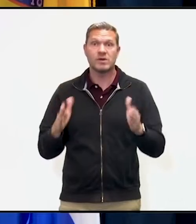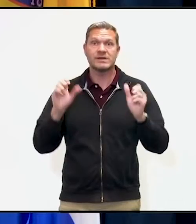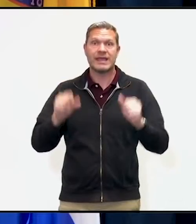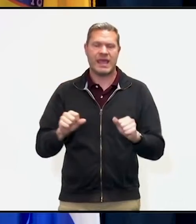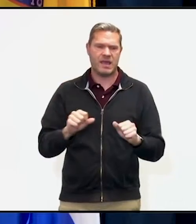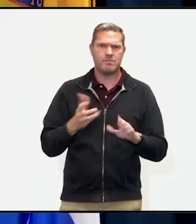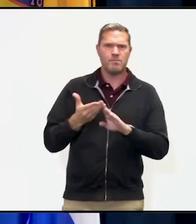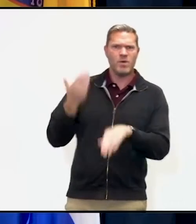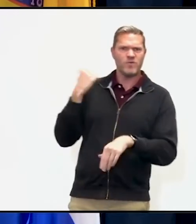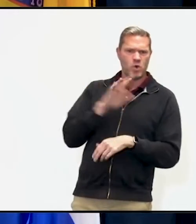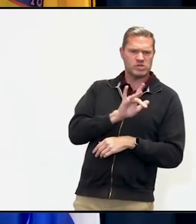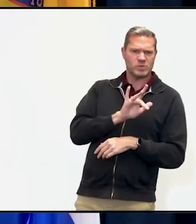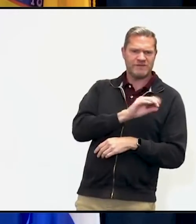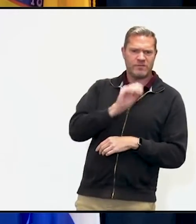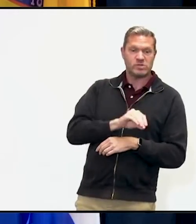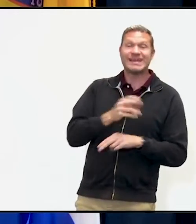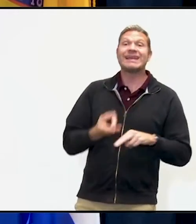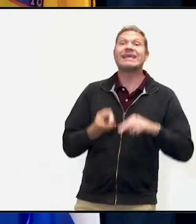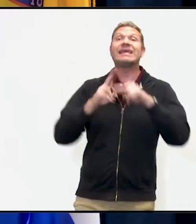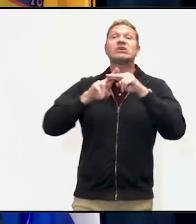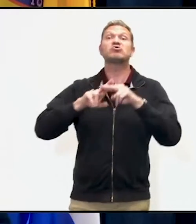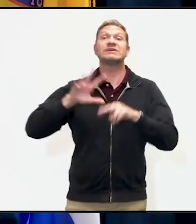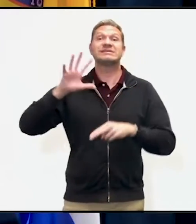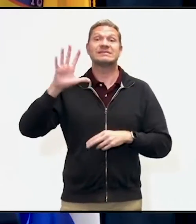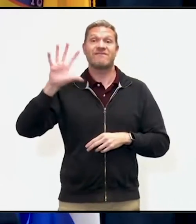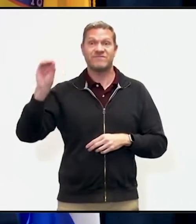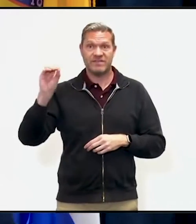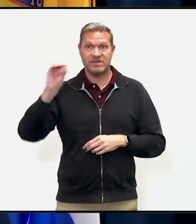It also means that movie theaters can increase capacity from 25 to 50 percent.